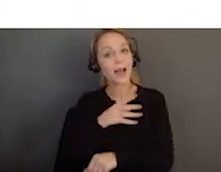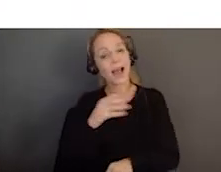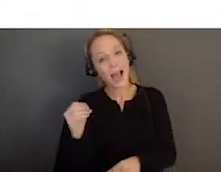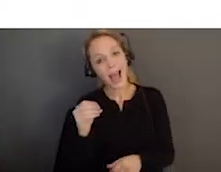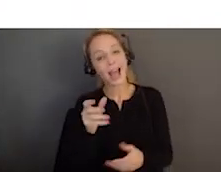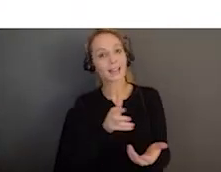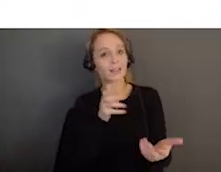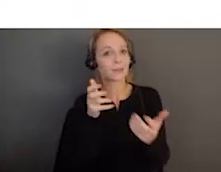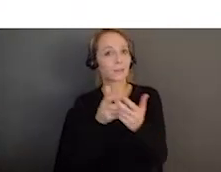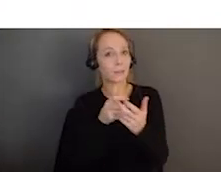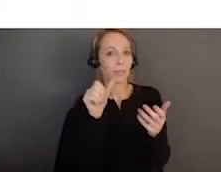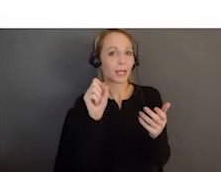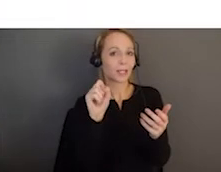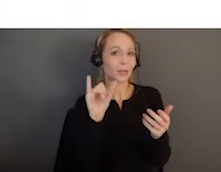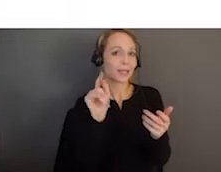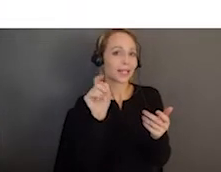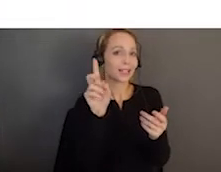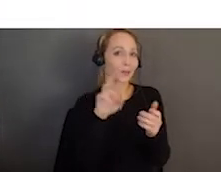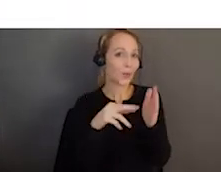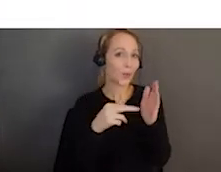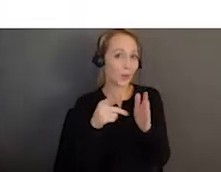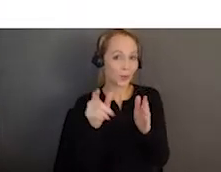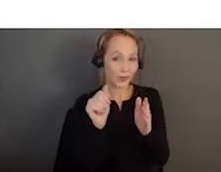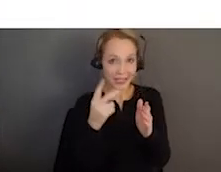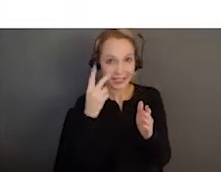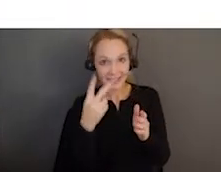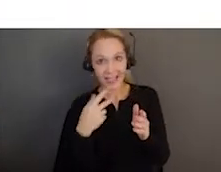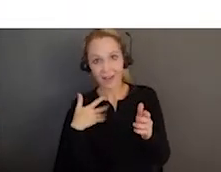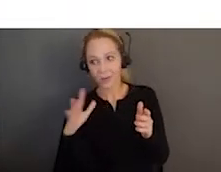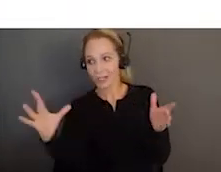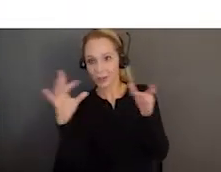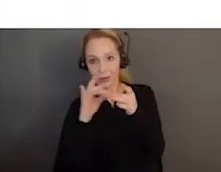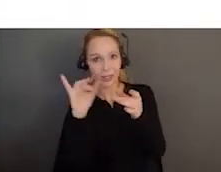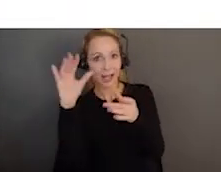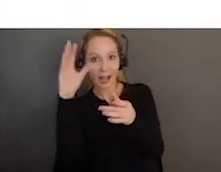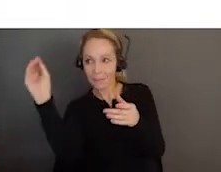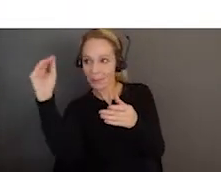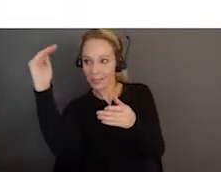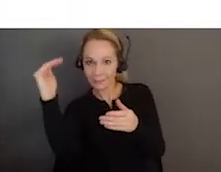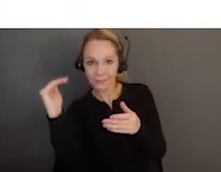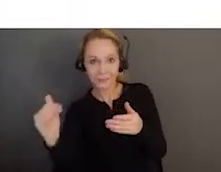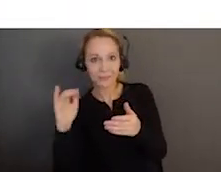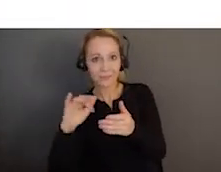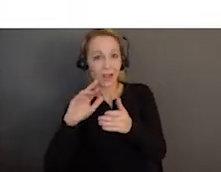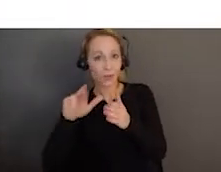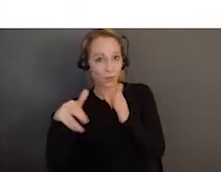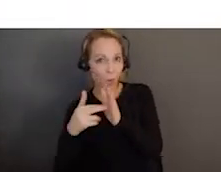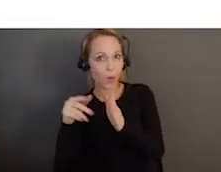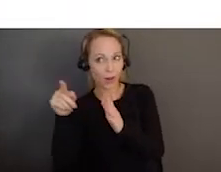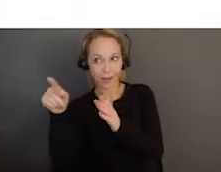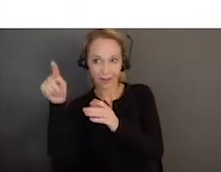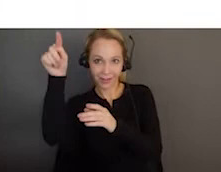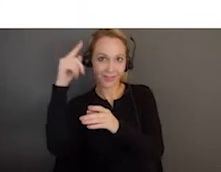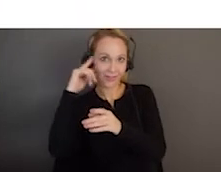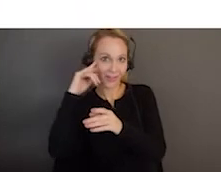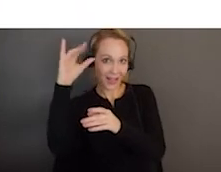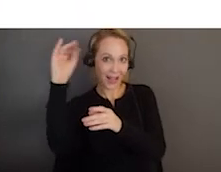IF WE PREVIEW THAT, YOU CAN SEE THAT I'VE ASSOCIATED THE COMPANY, THE ROLE -- OR THE COMPANY THE ROLE IS